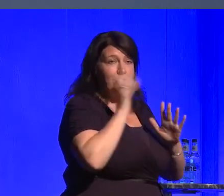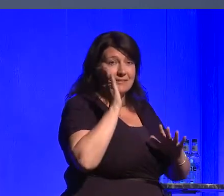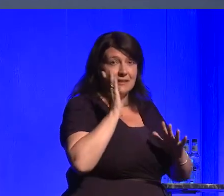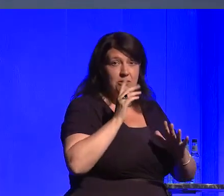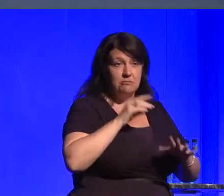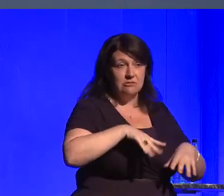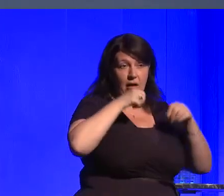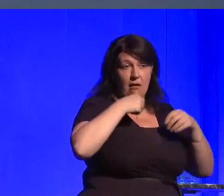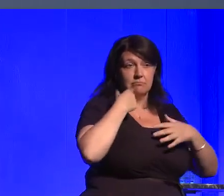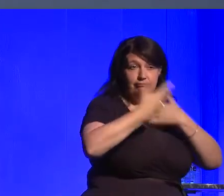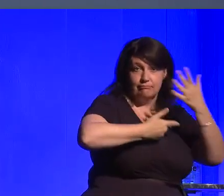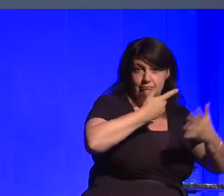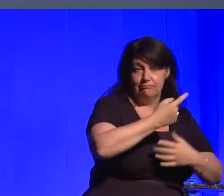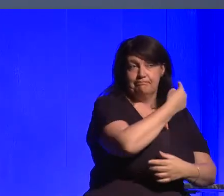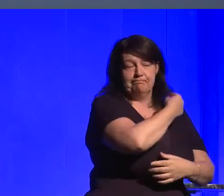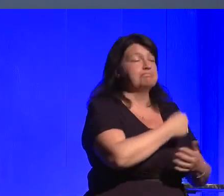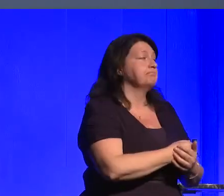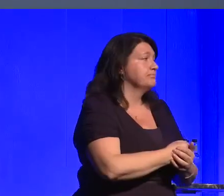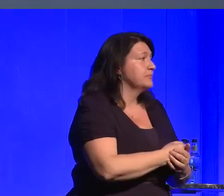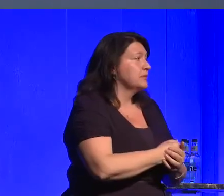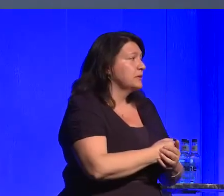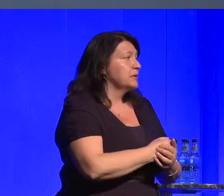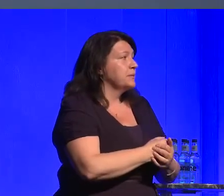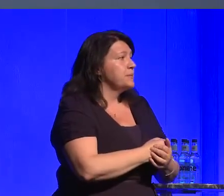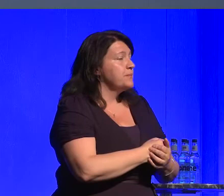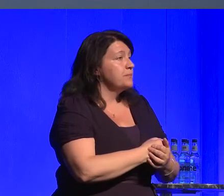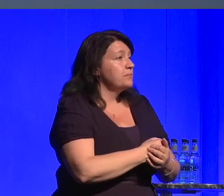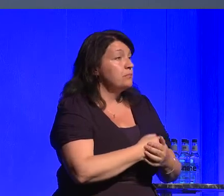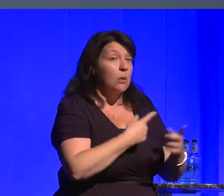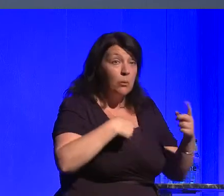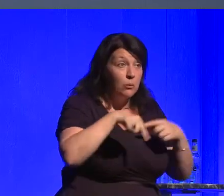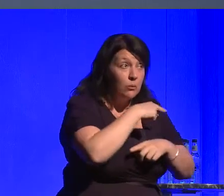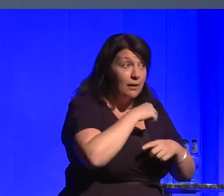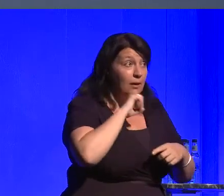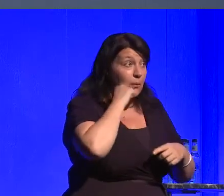Are we going to be radical enough in the scope of our partnership working?